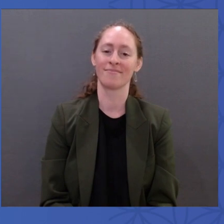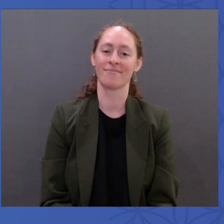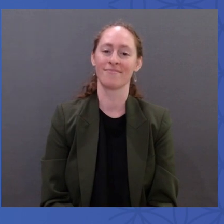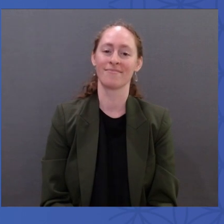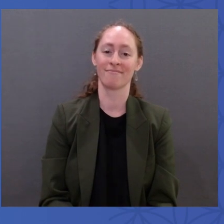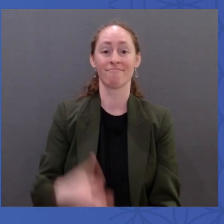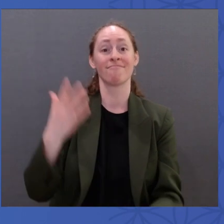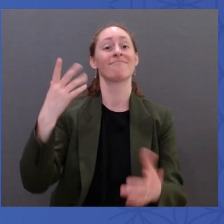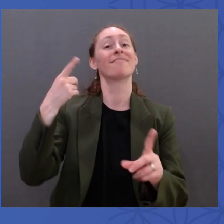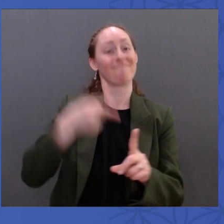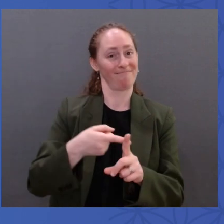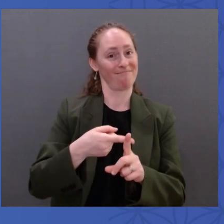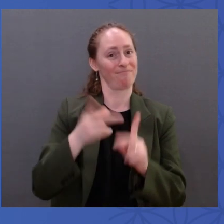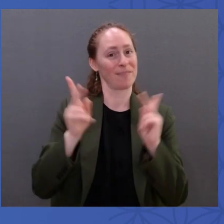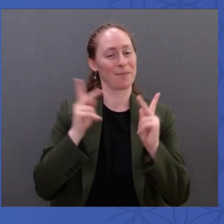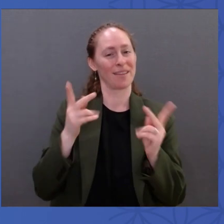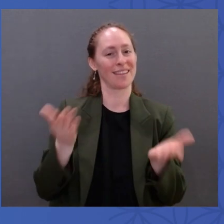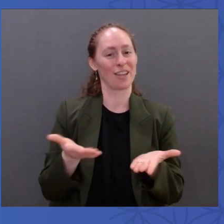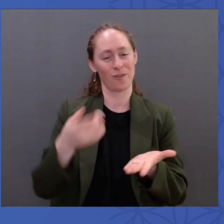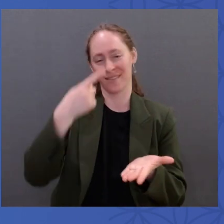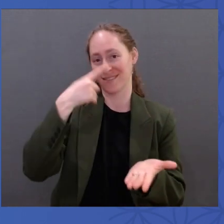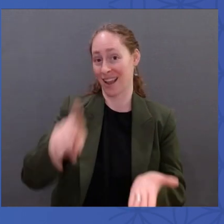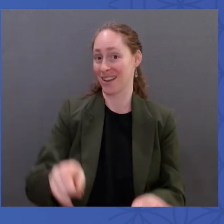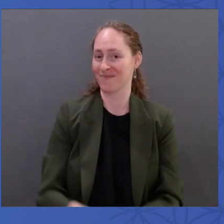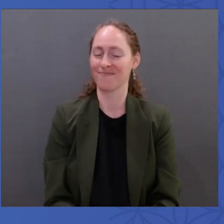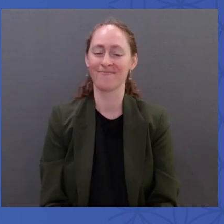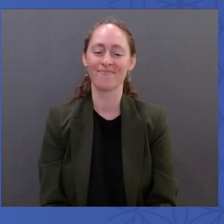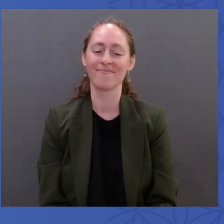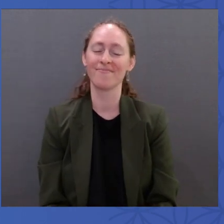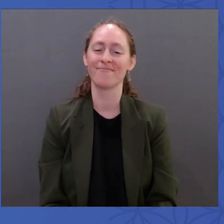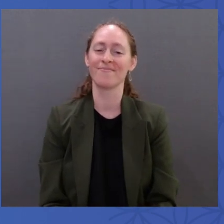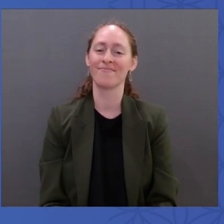Prime Minister. The floor is now to the Prime Minister of Vietnam, Prime Minister Chinh.